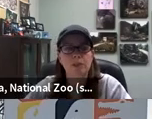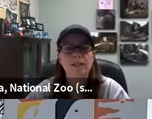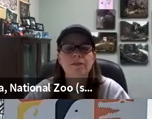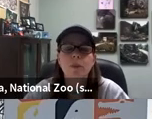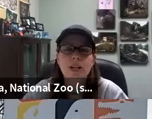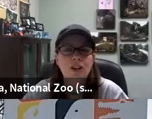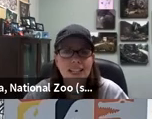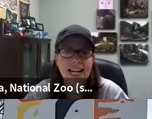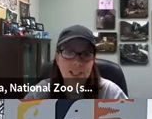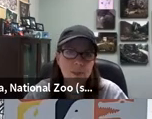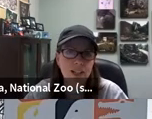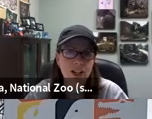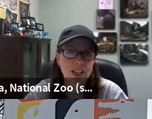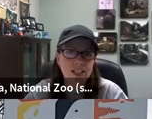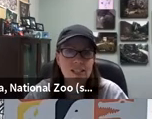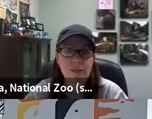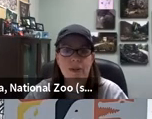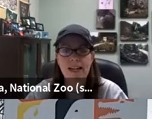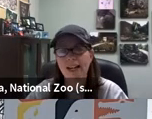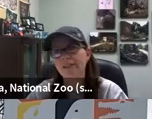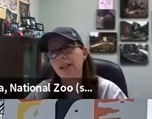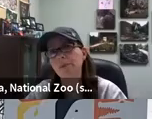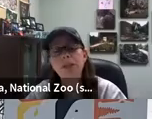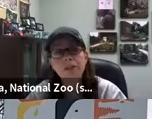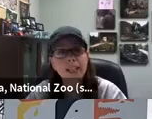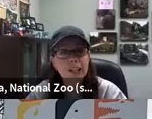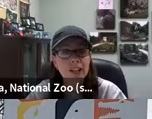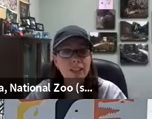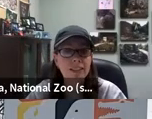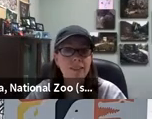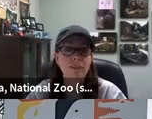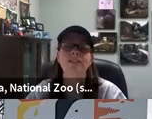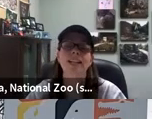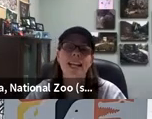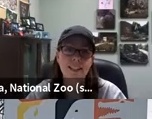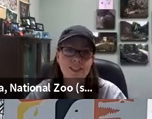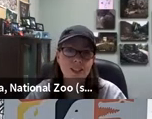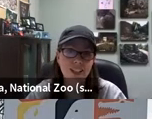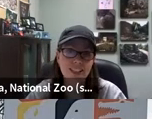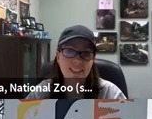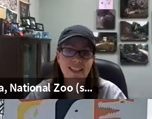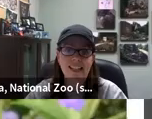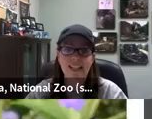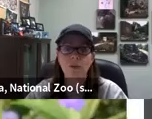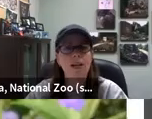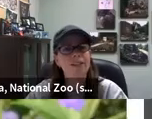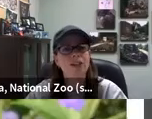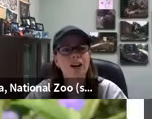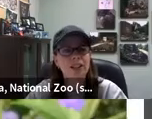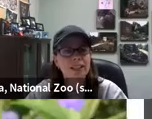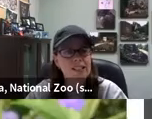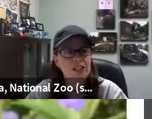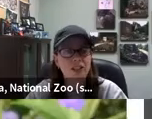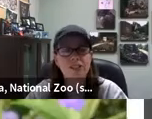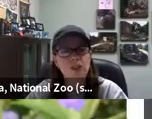of what we call "enhancement gardens," so we have a butterfly garden, we have a cactus garden,